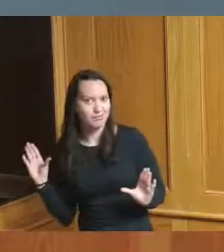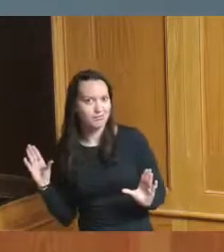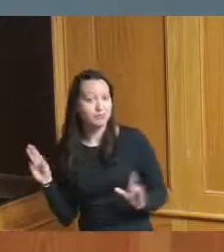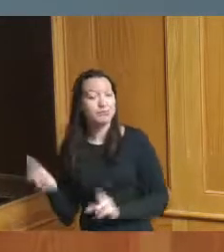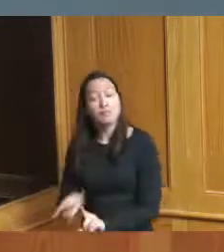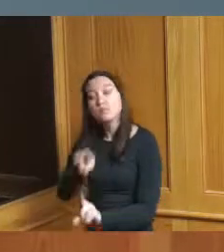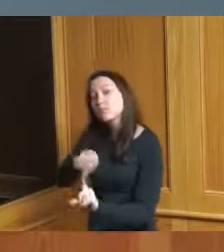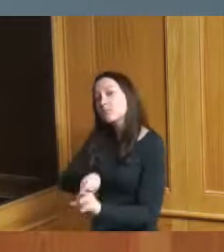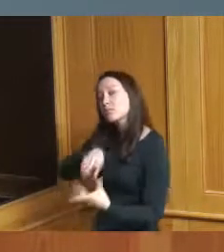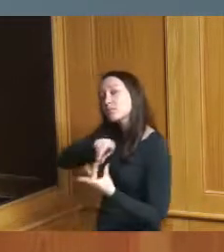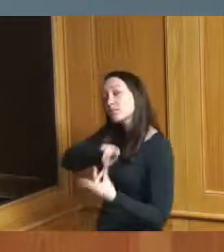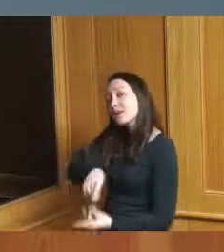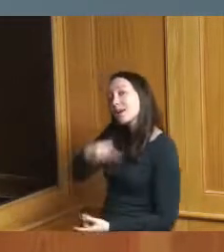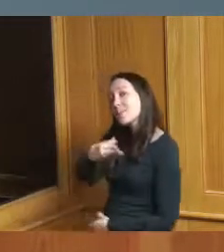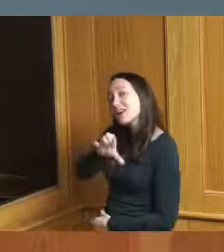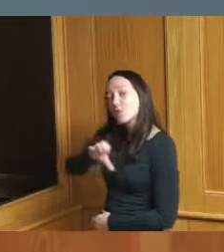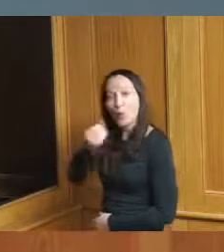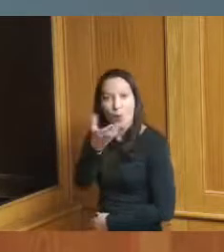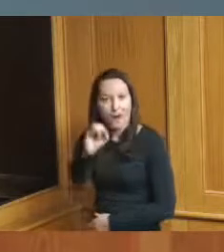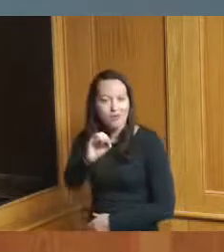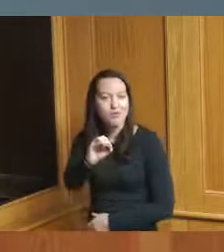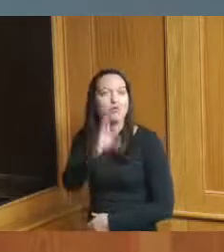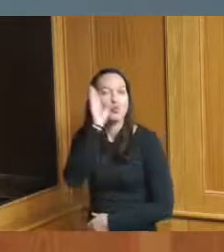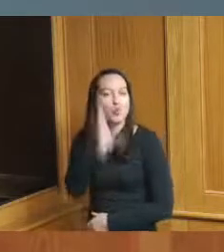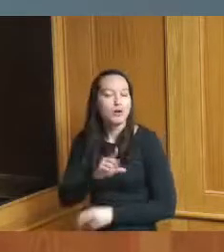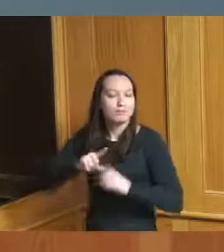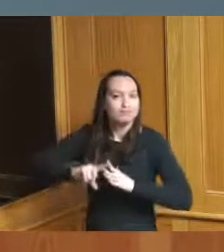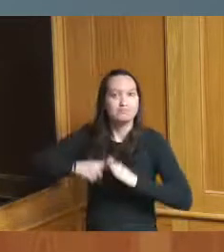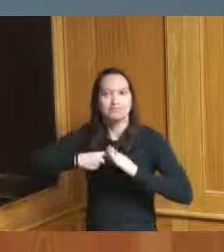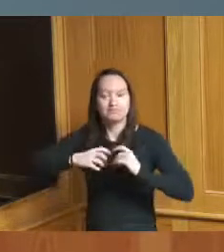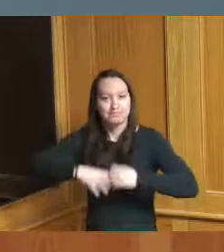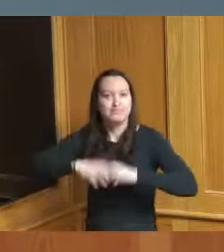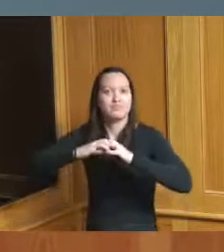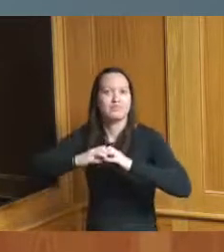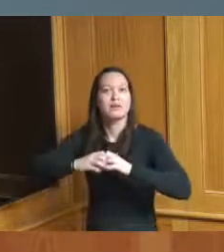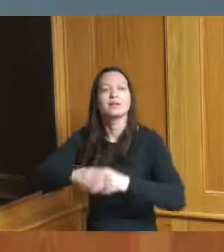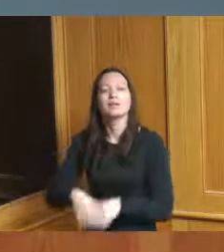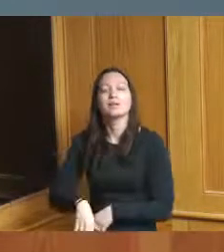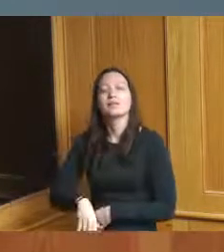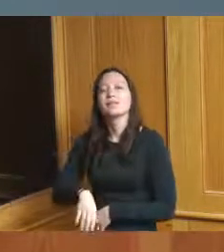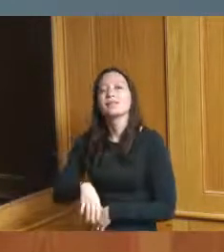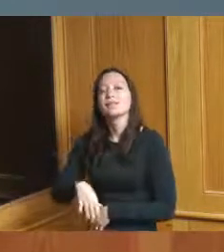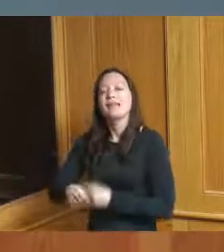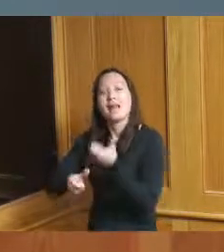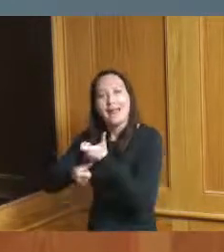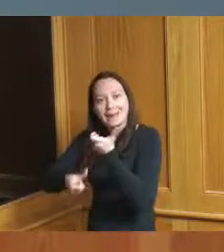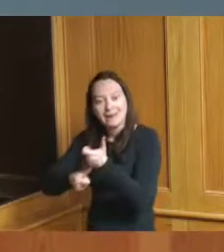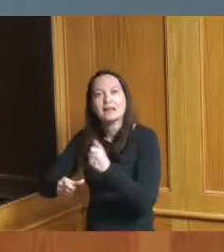to Hamilton County Ohio and shall initiate the rendering of aid and assistance there under